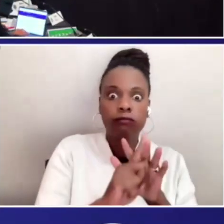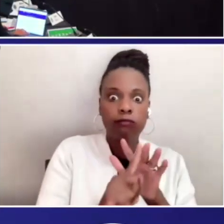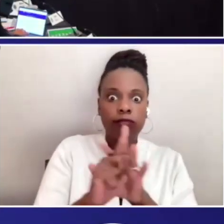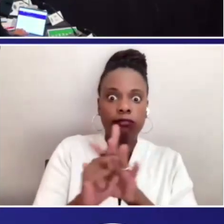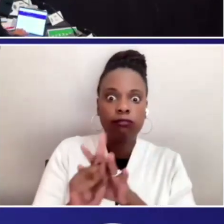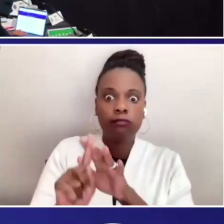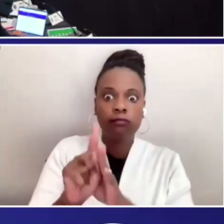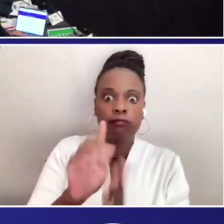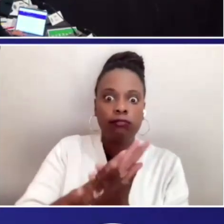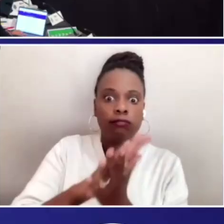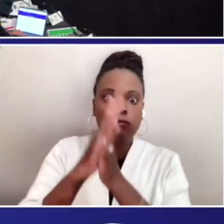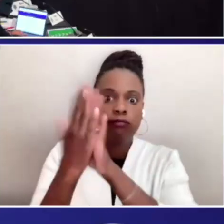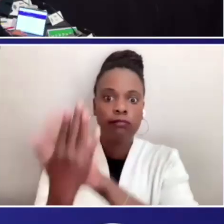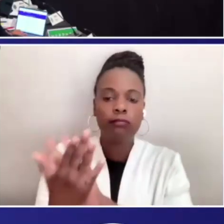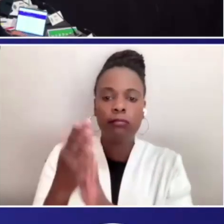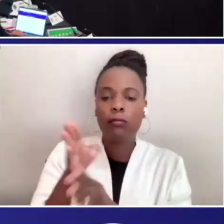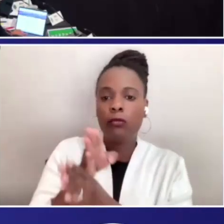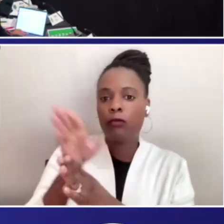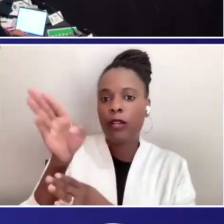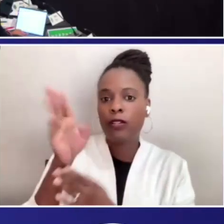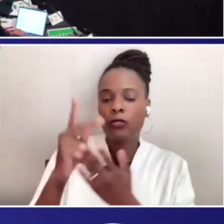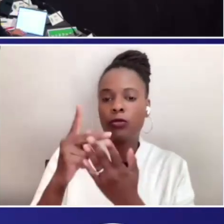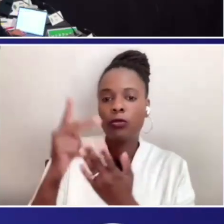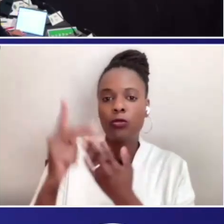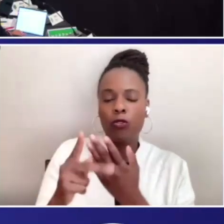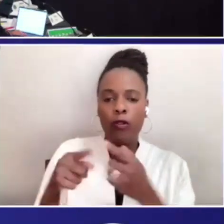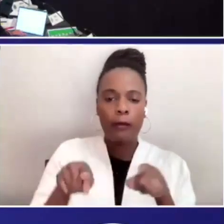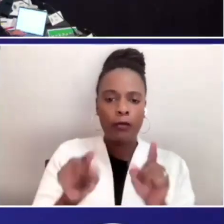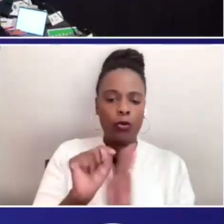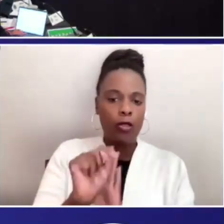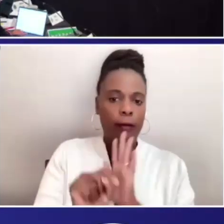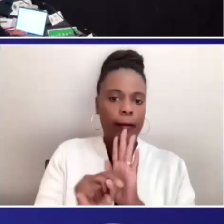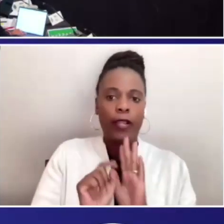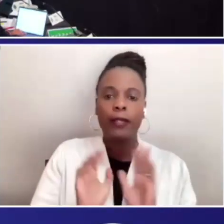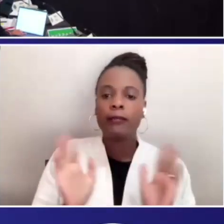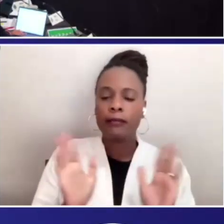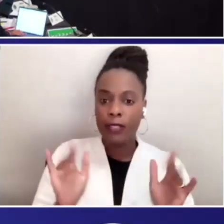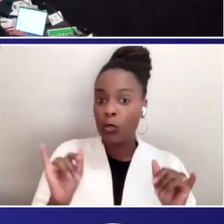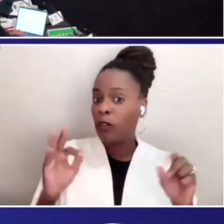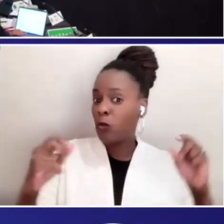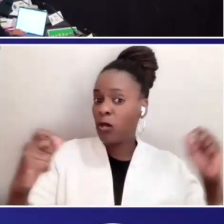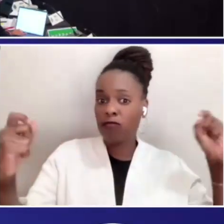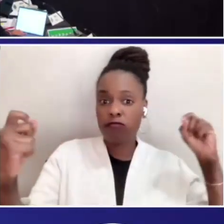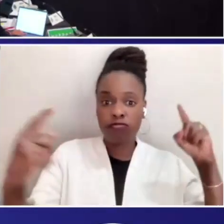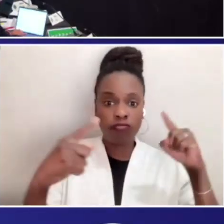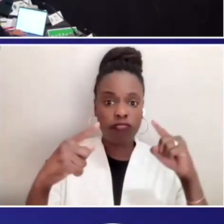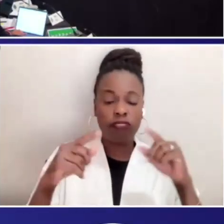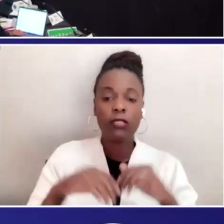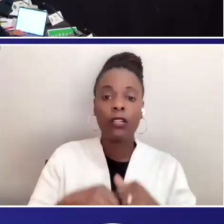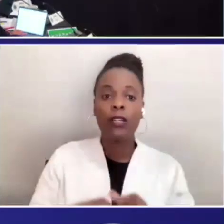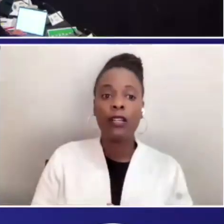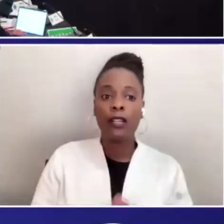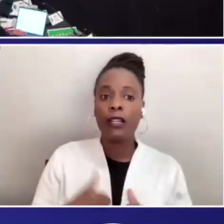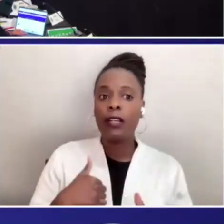programs during this period. So as long as we're all on the same page, I mean, we're certainly willing to look at